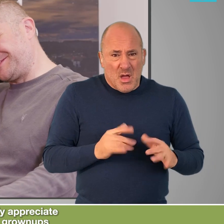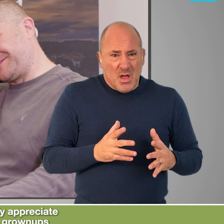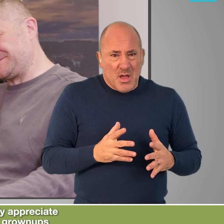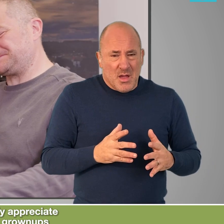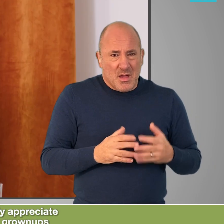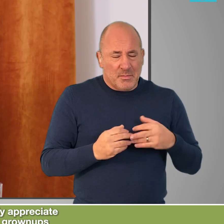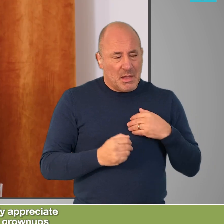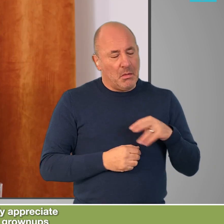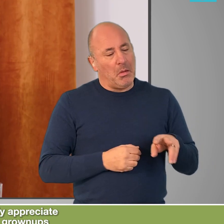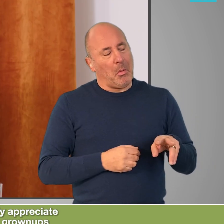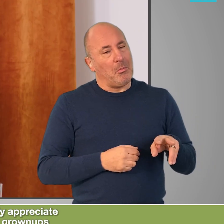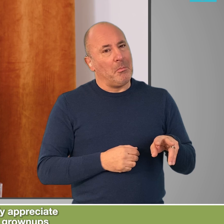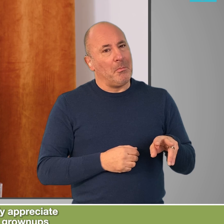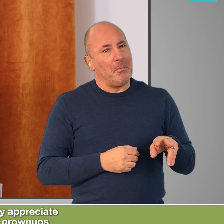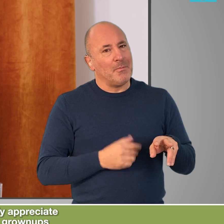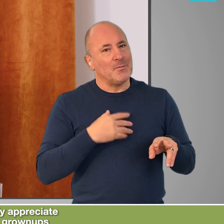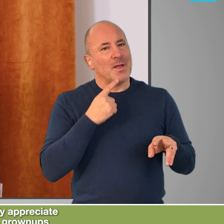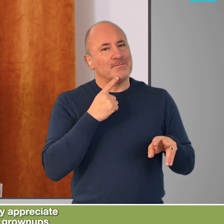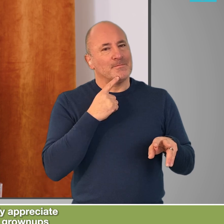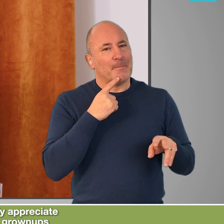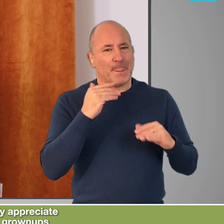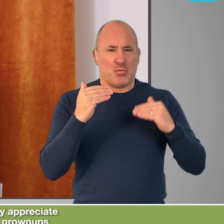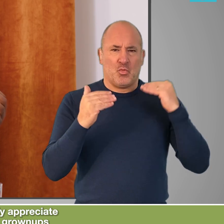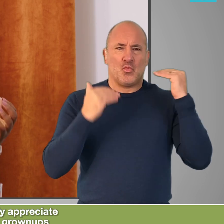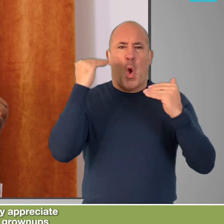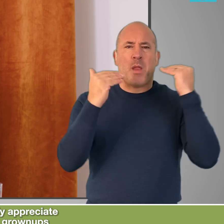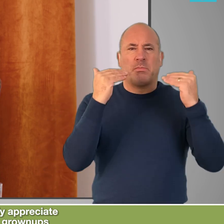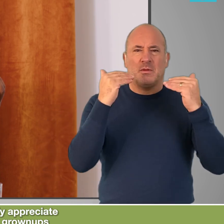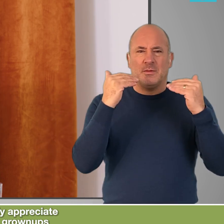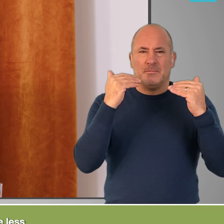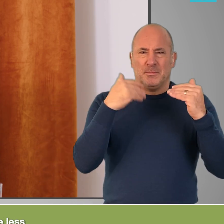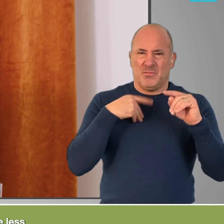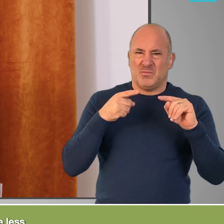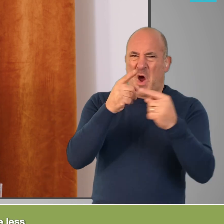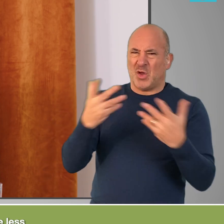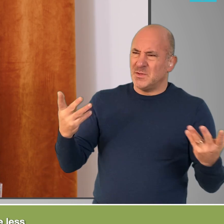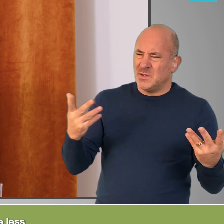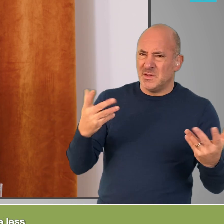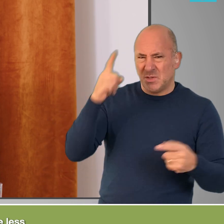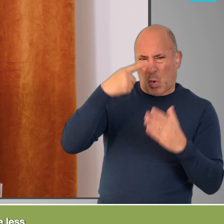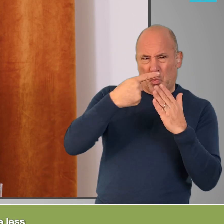And I think that I really appreciate when we challenge grownups to think they're less